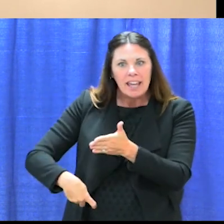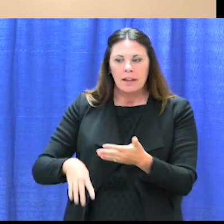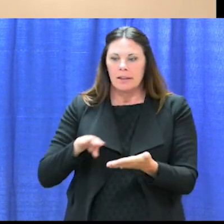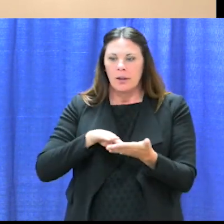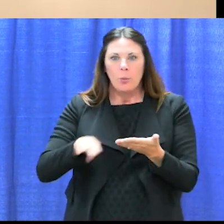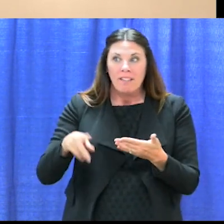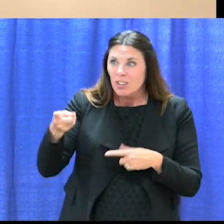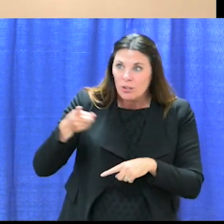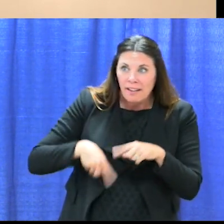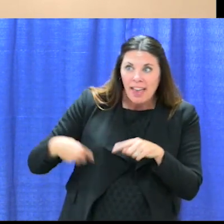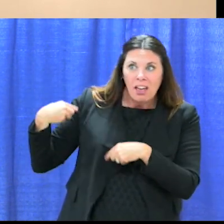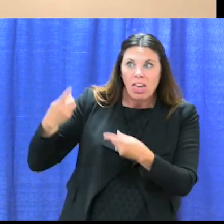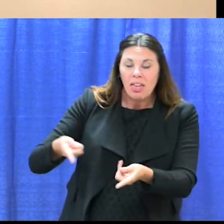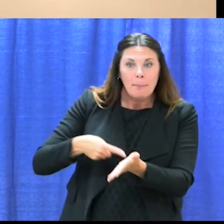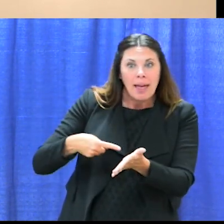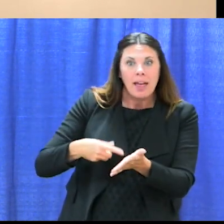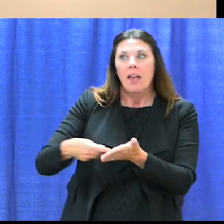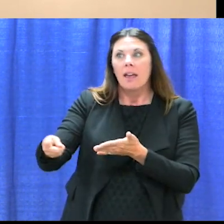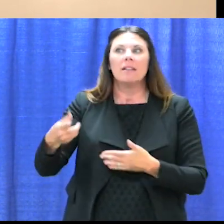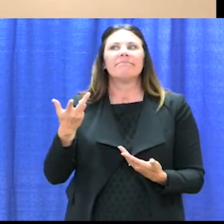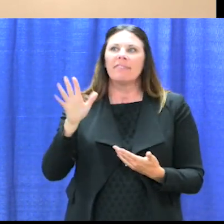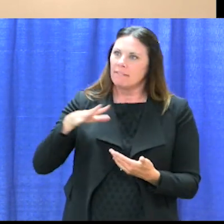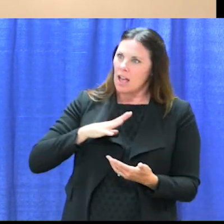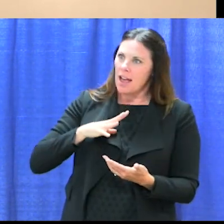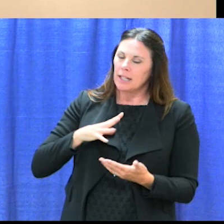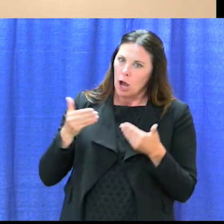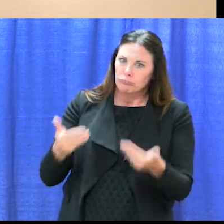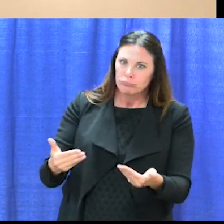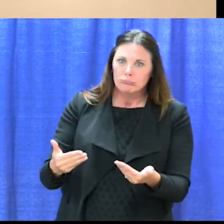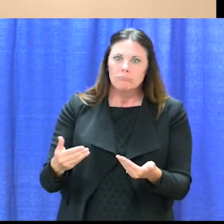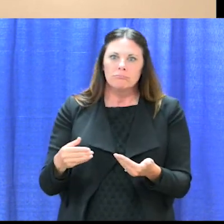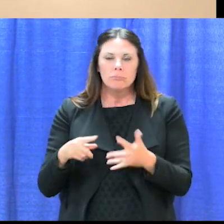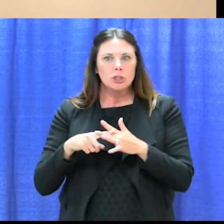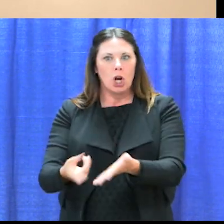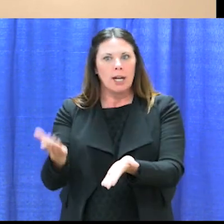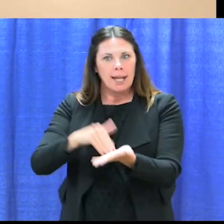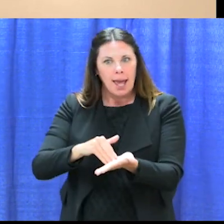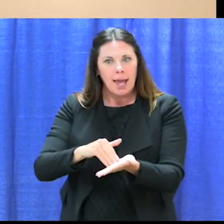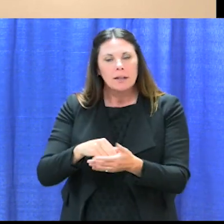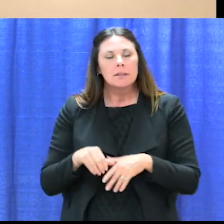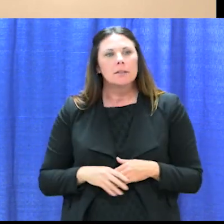the ability to pay during this pandemic. We're keeping all our public Wi-Fi hotspots open.